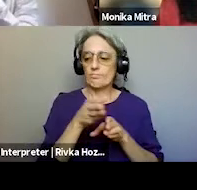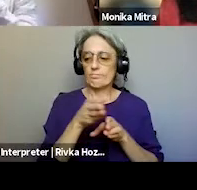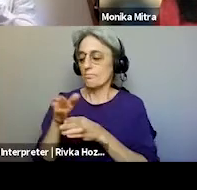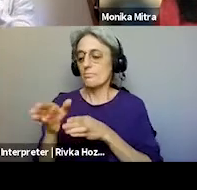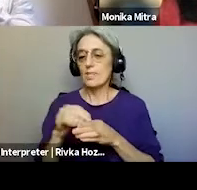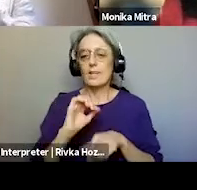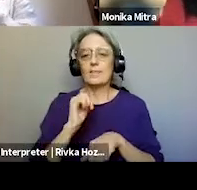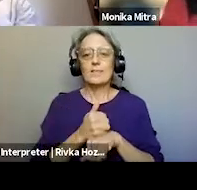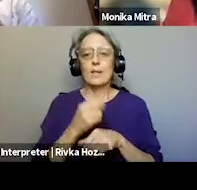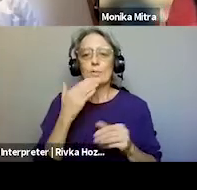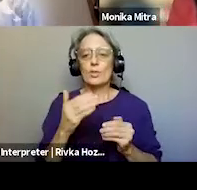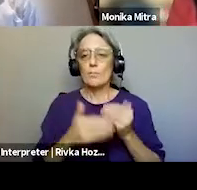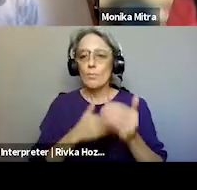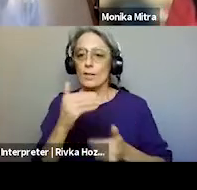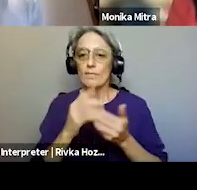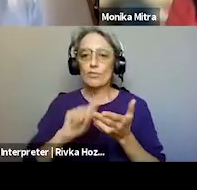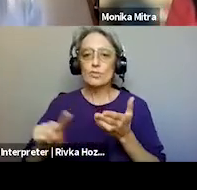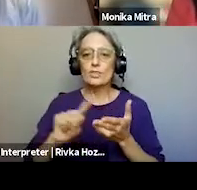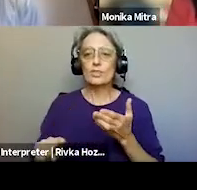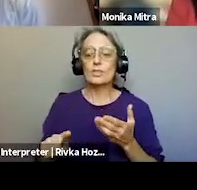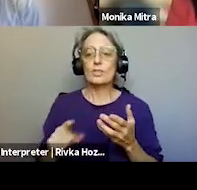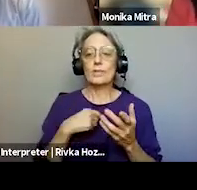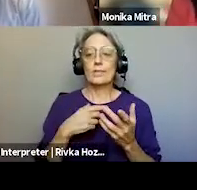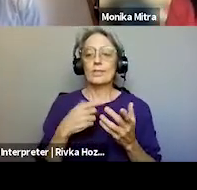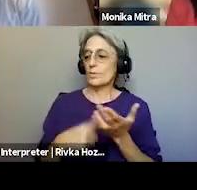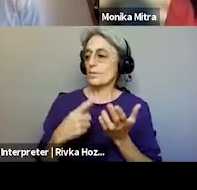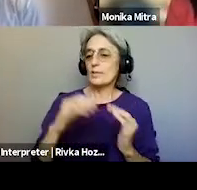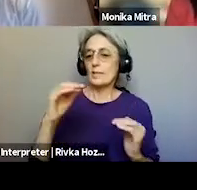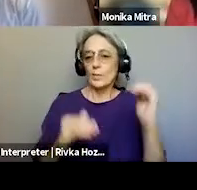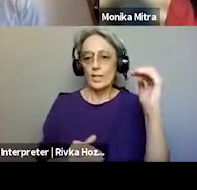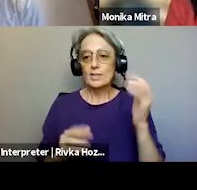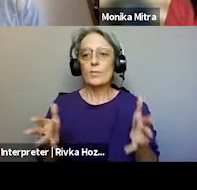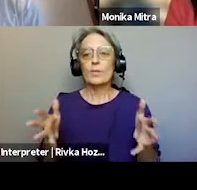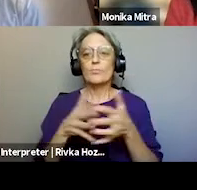to address inequities and pregnancy outcomes and related health care among women with disabilities